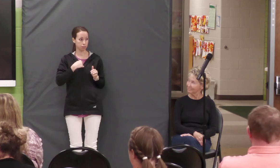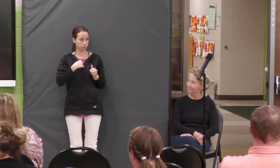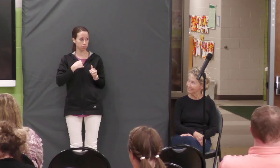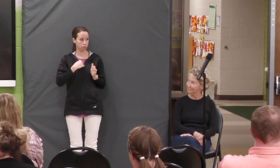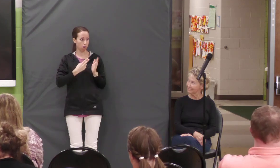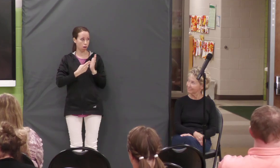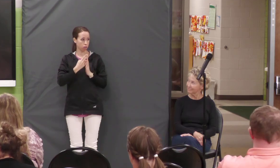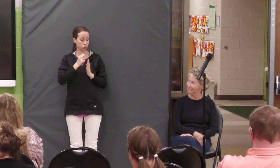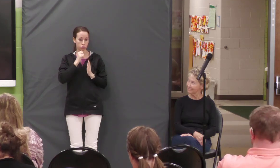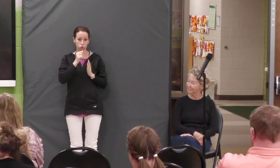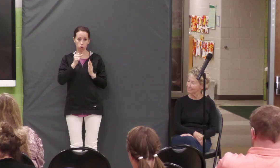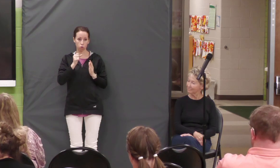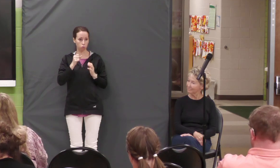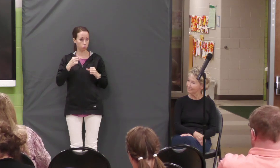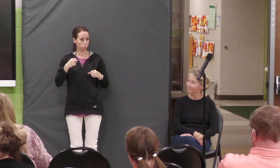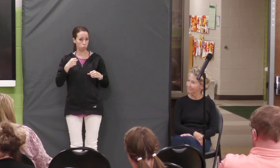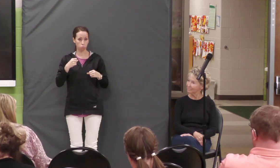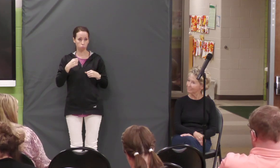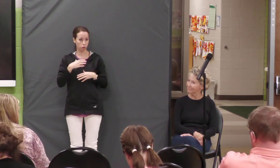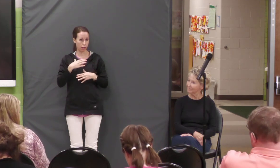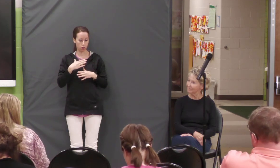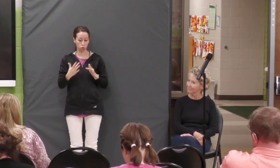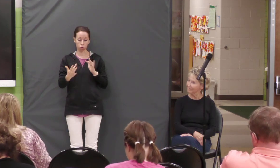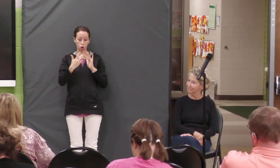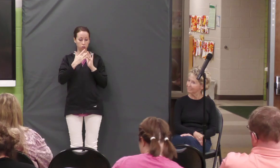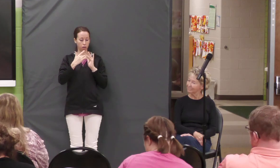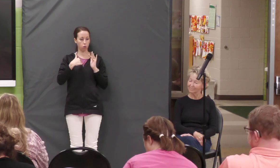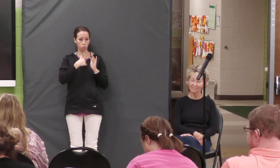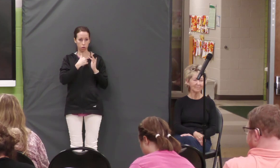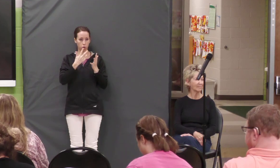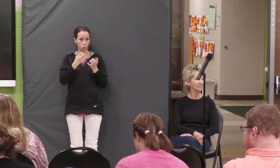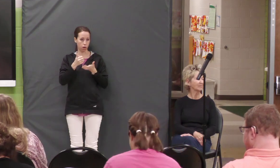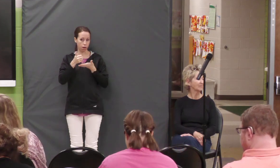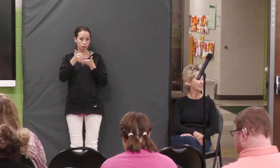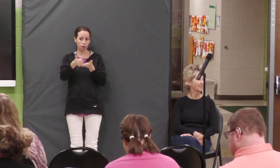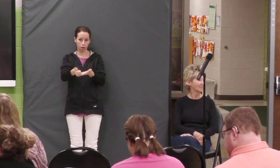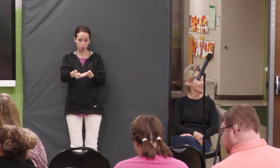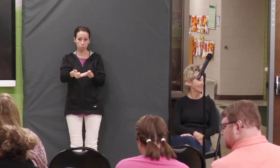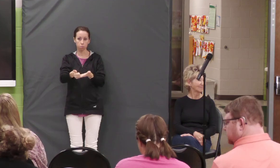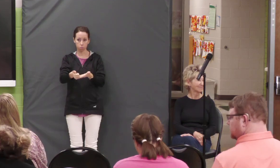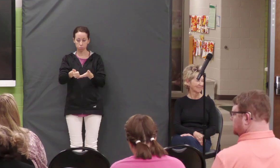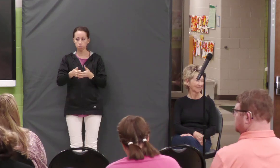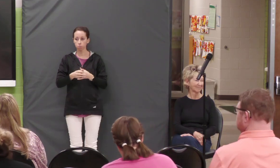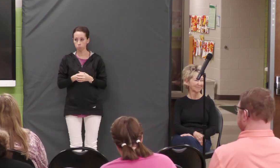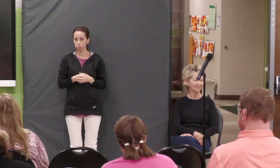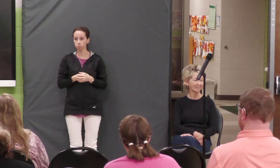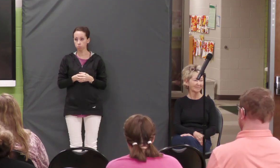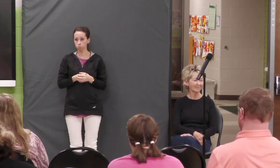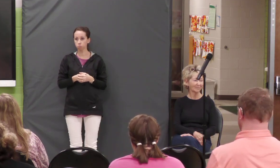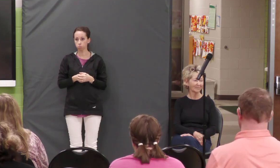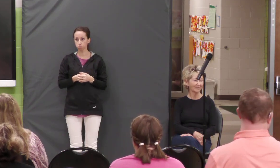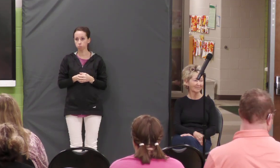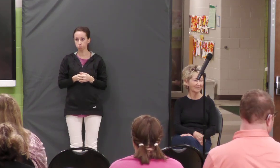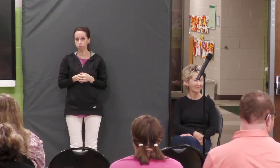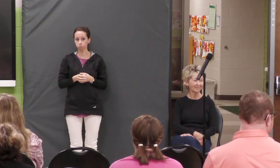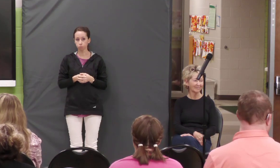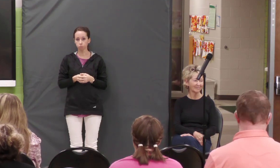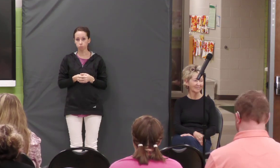be afraid to reach out we're we're here to help so please we we welcome